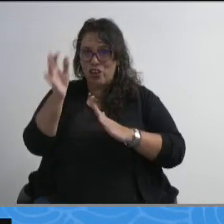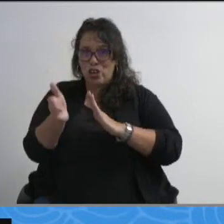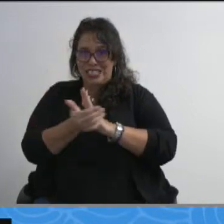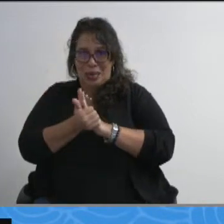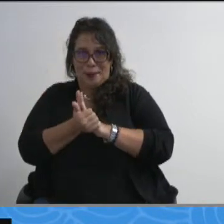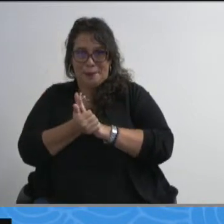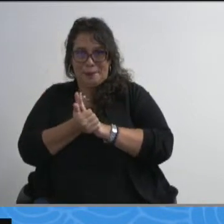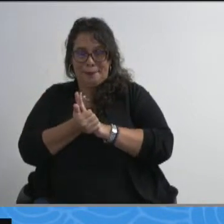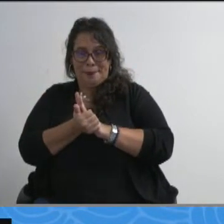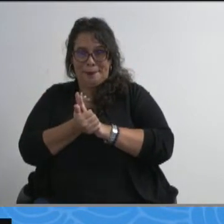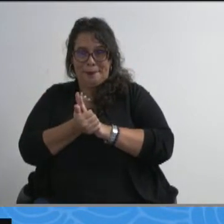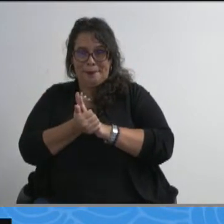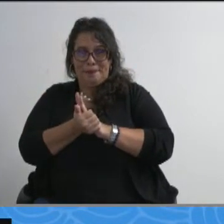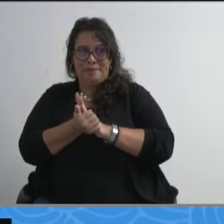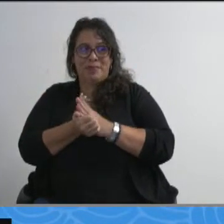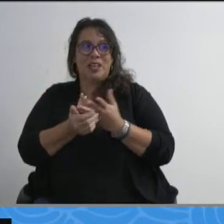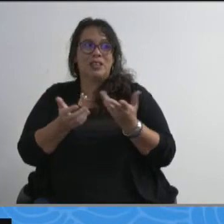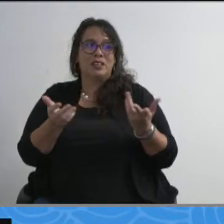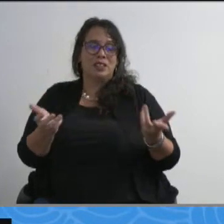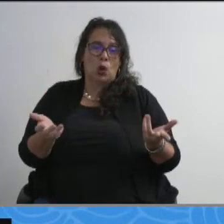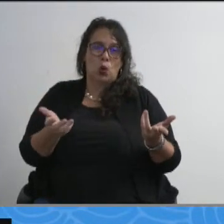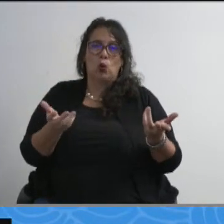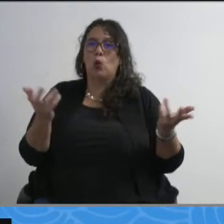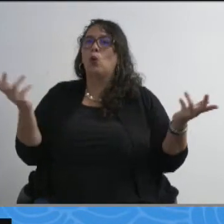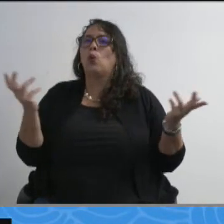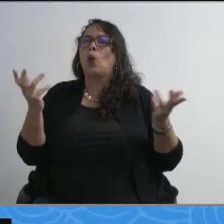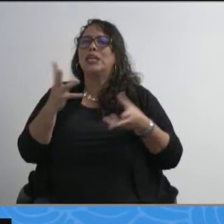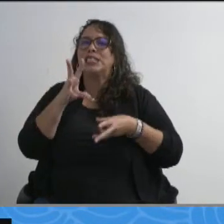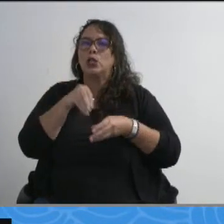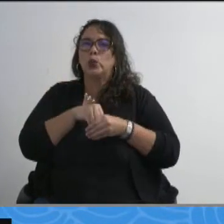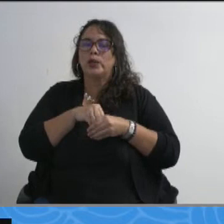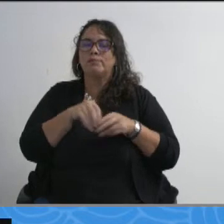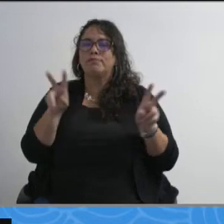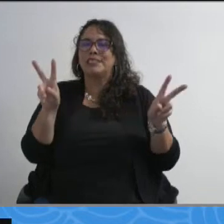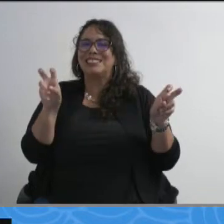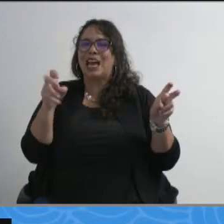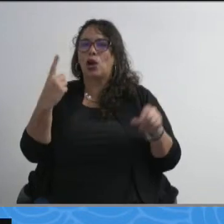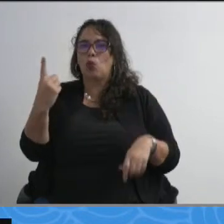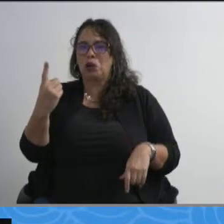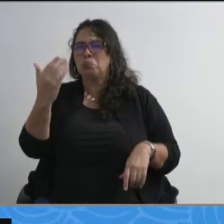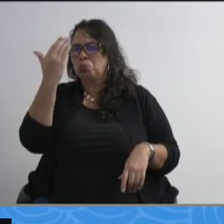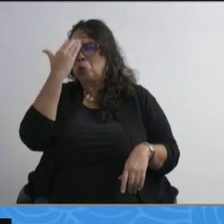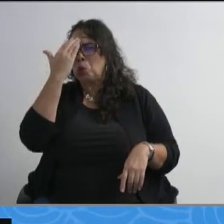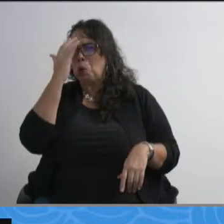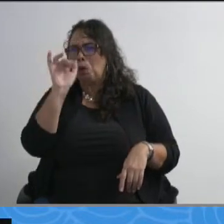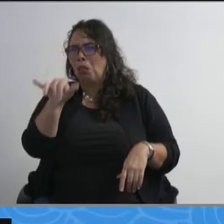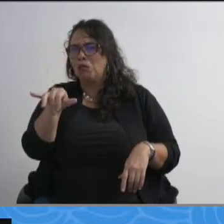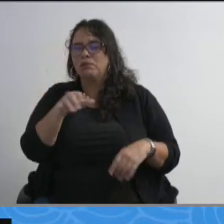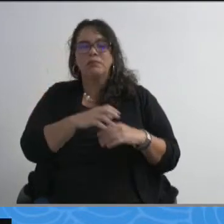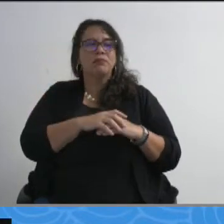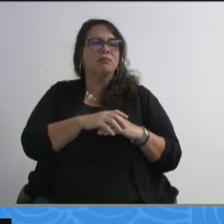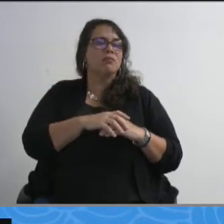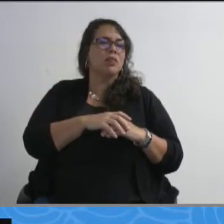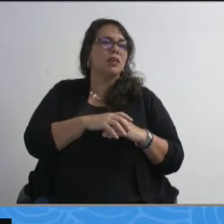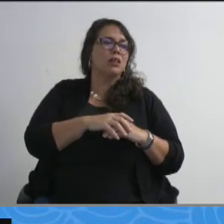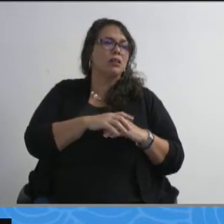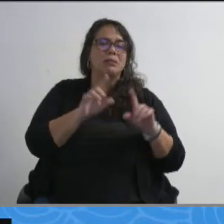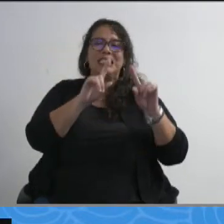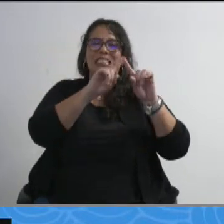So, it talks about Title I. Most of you are very familiar with Title I. And these are the different sections,